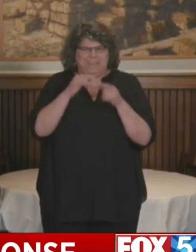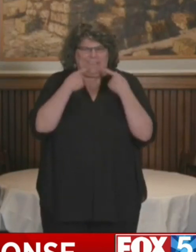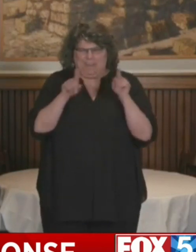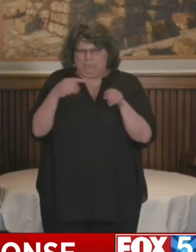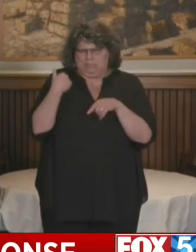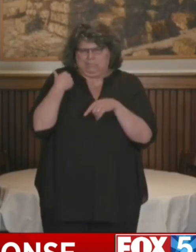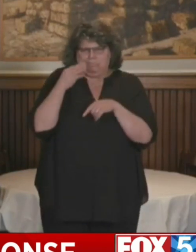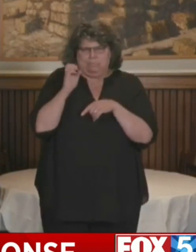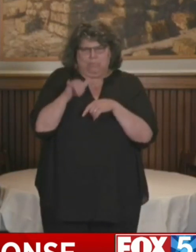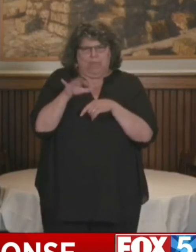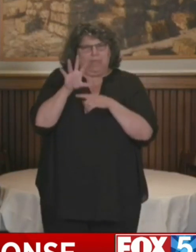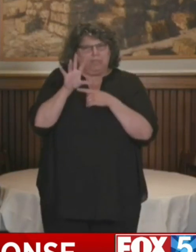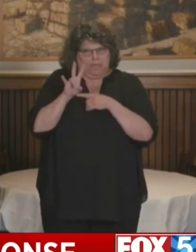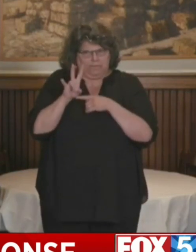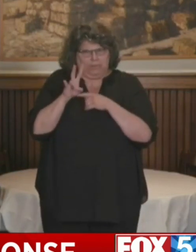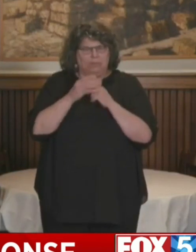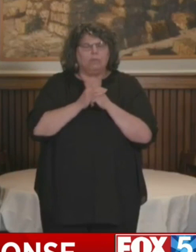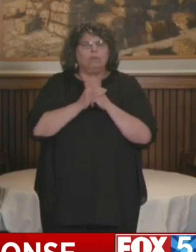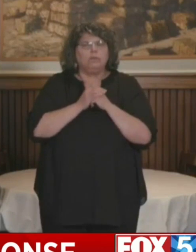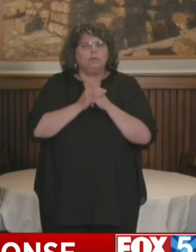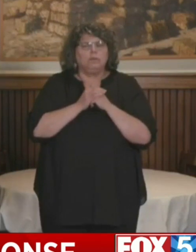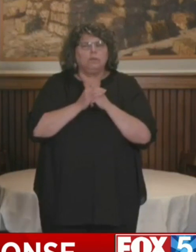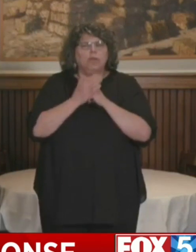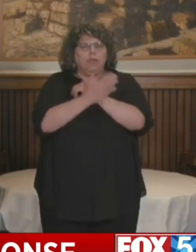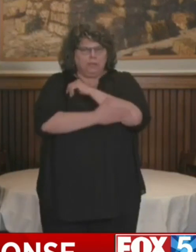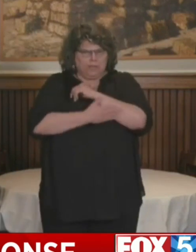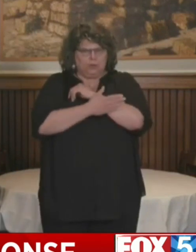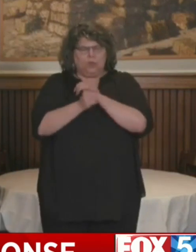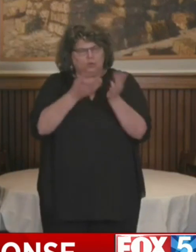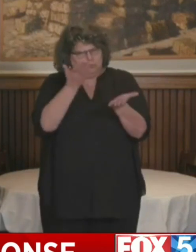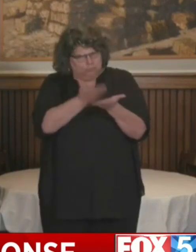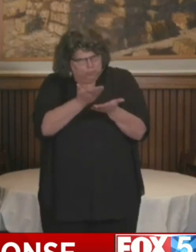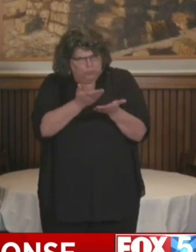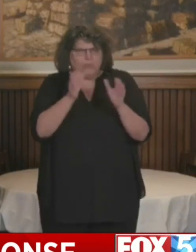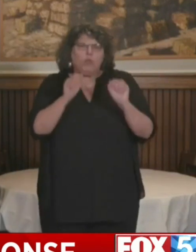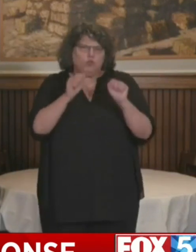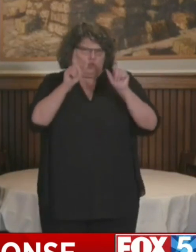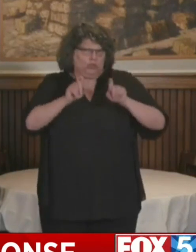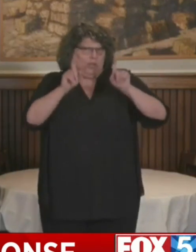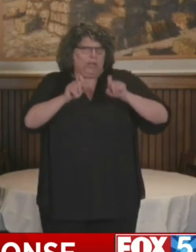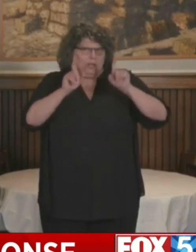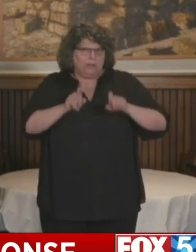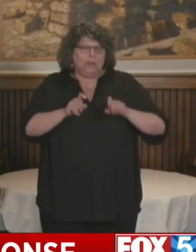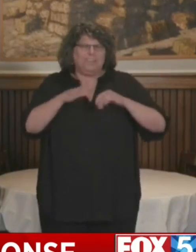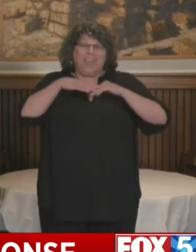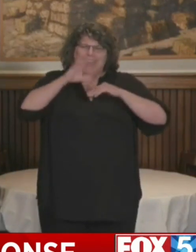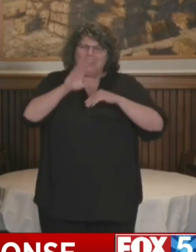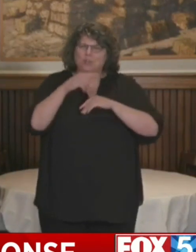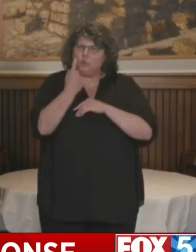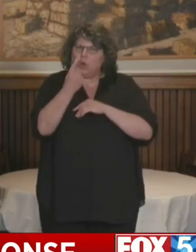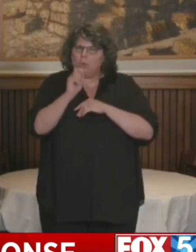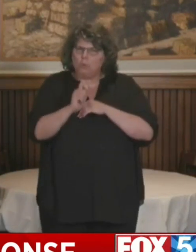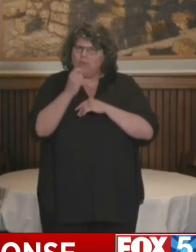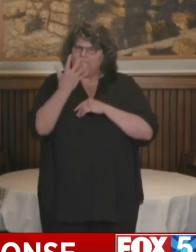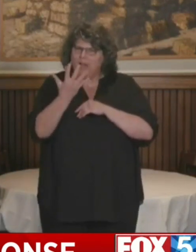MANY OF THE THINGS REMAIN MANY OF THOSE ITEMS ARE THE SAME AS IN THE ANNOUNCEMENT ON MAY 7TH